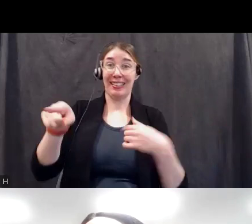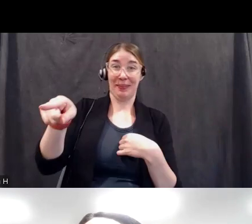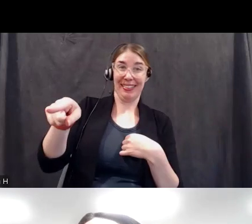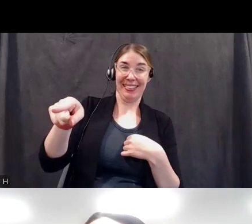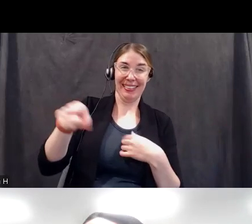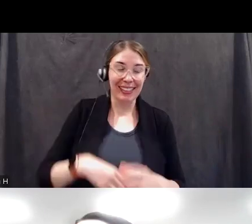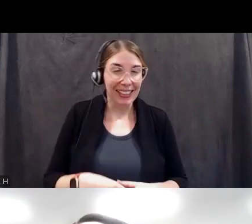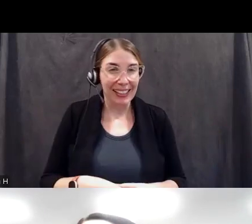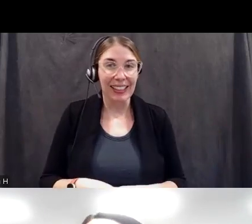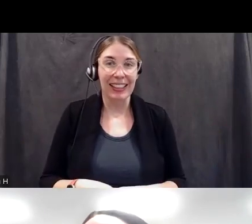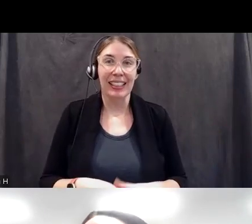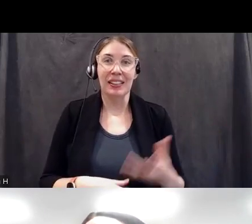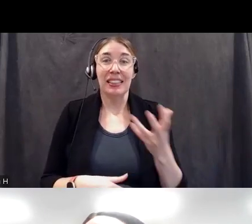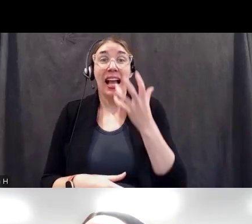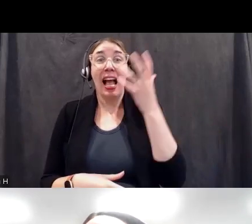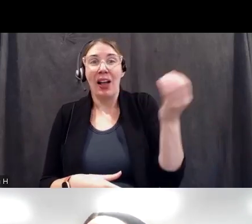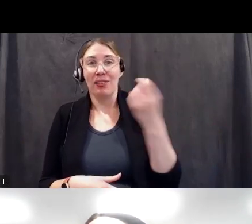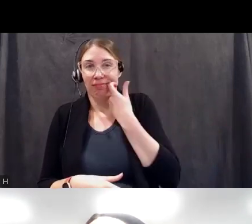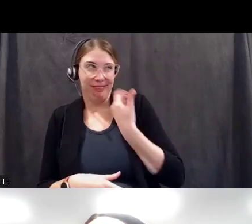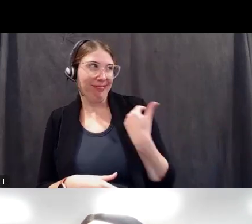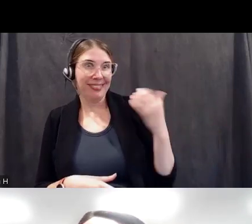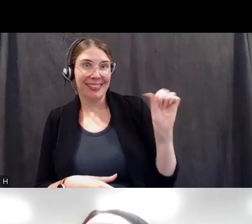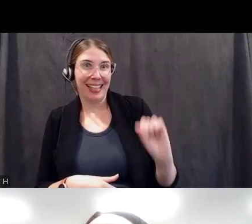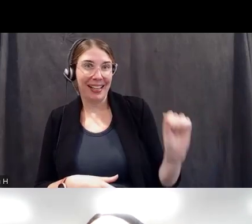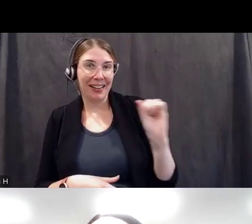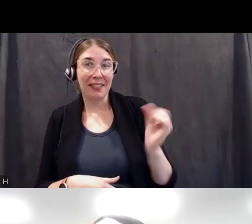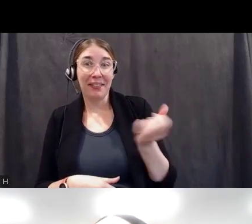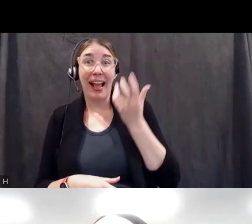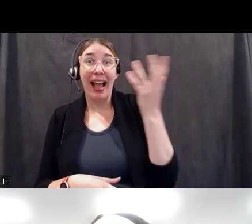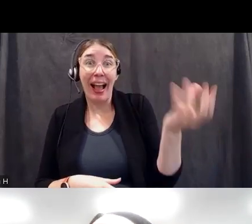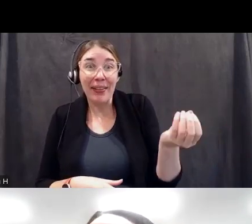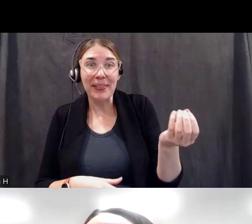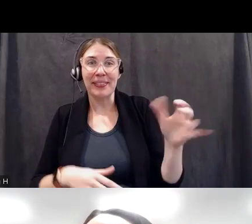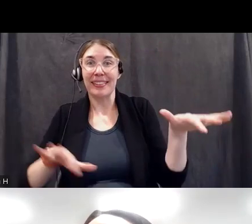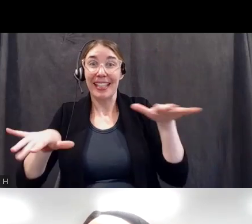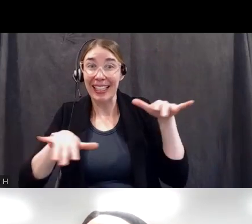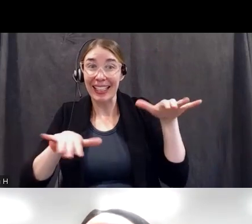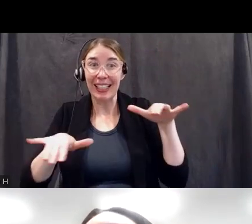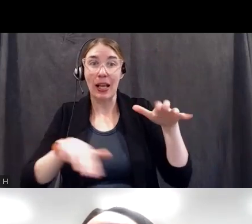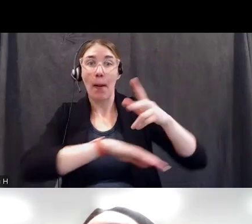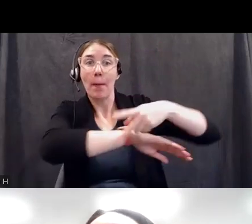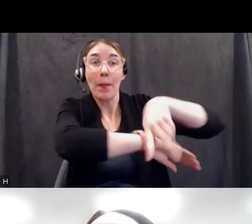we just had it actually on Saturday. We're all and a lot of the parks throughout